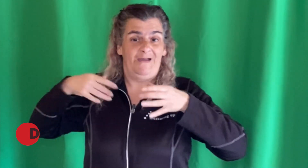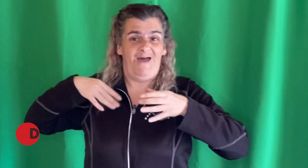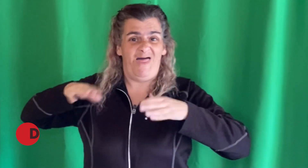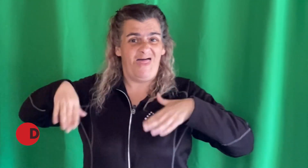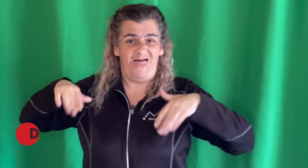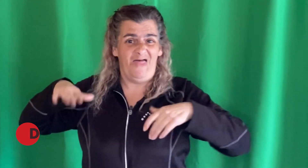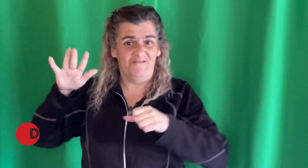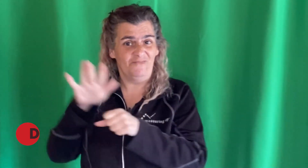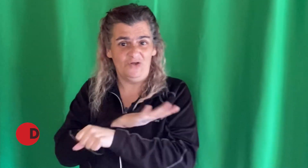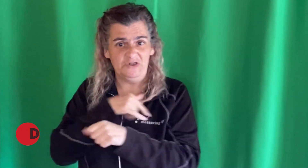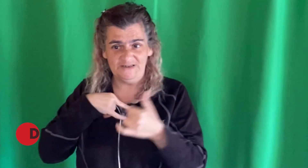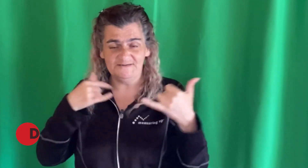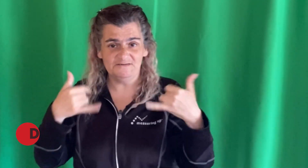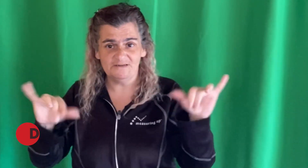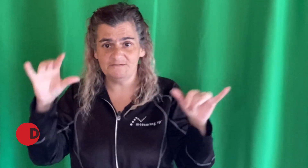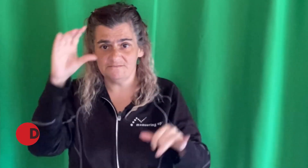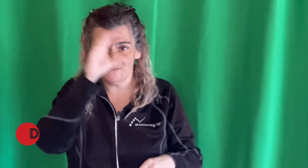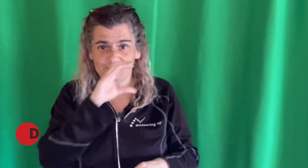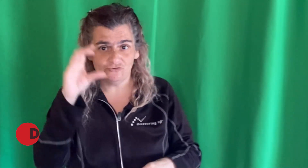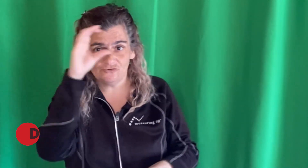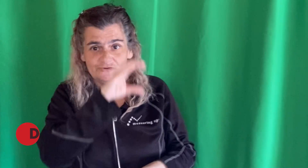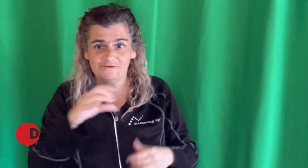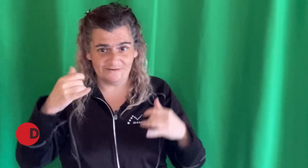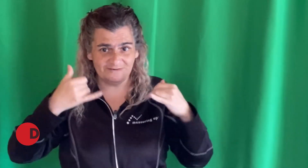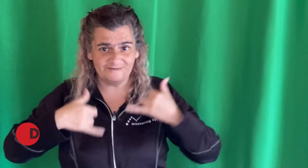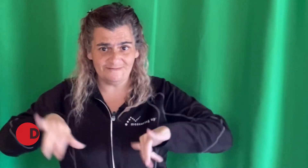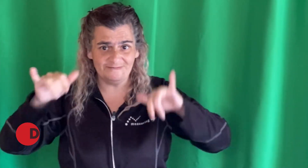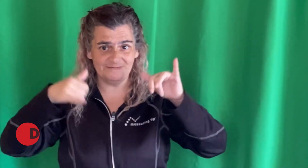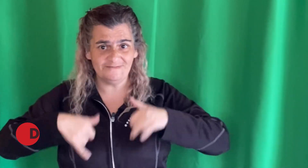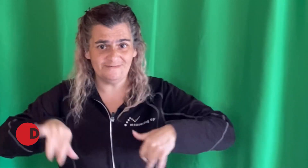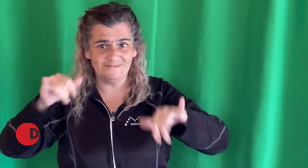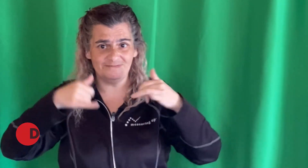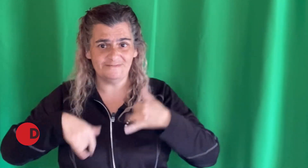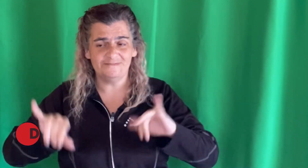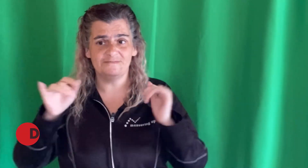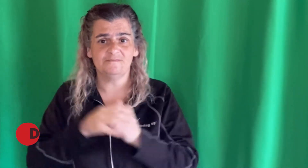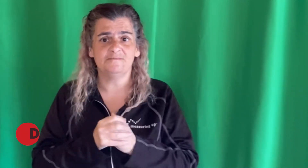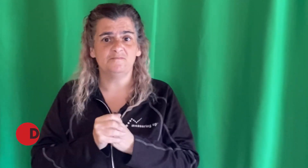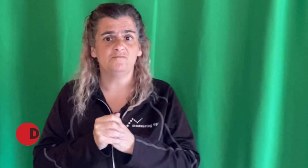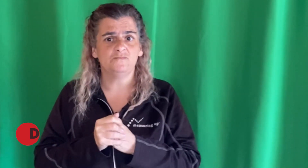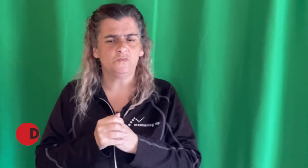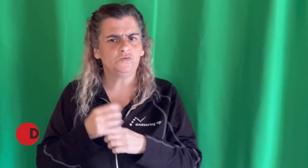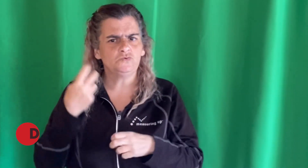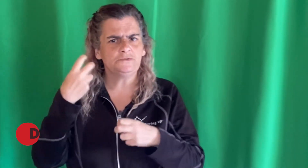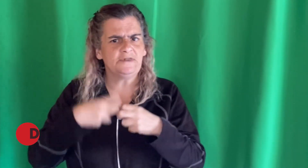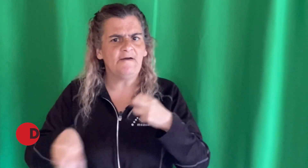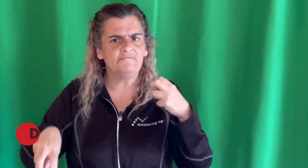people but all positions aren't filled yet. We are still searching, still...